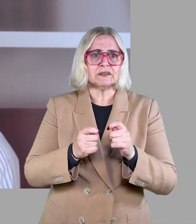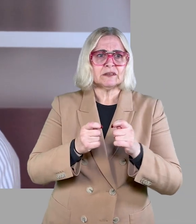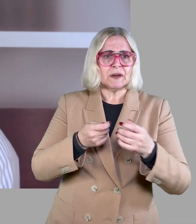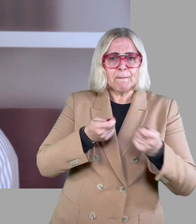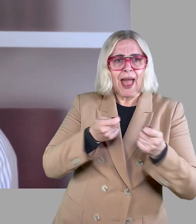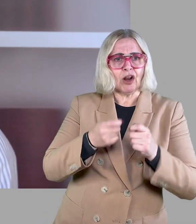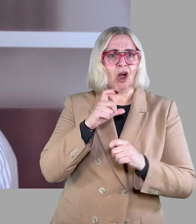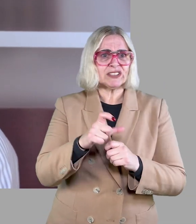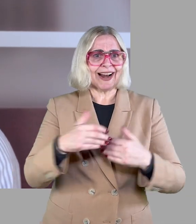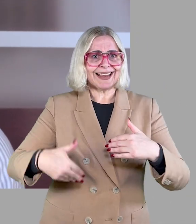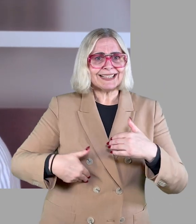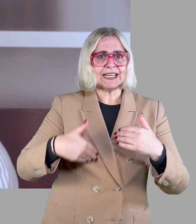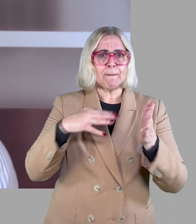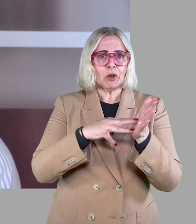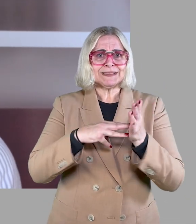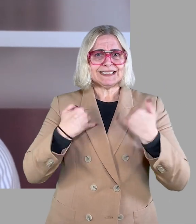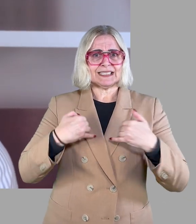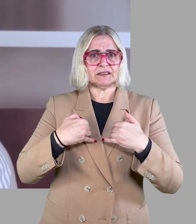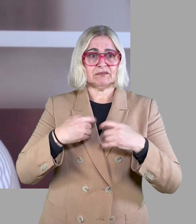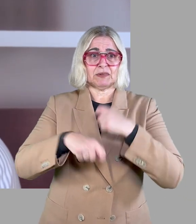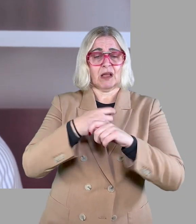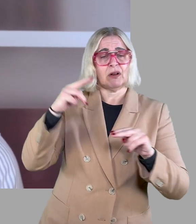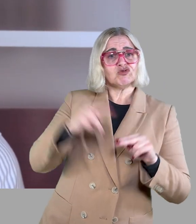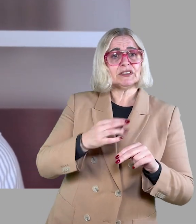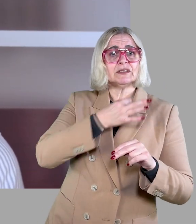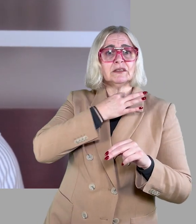are the critical opportunities for simultaneous prevention and treatment.